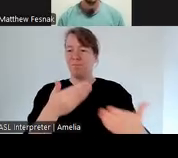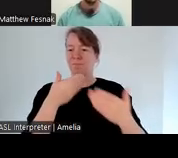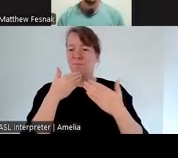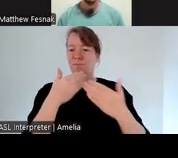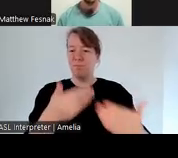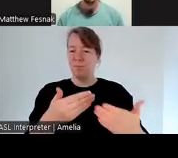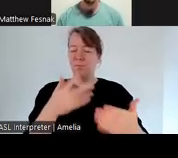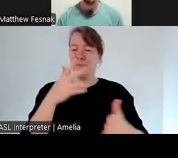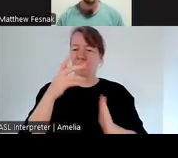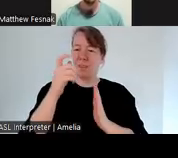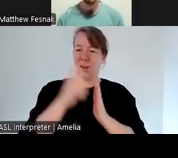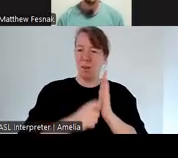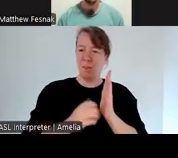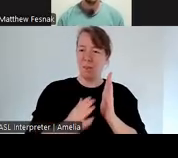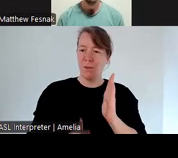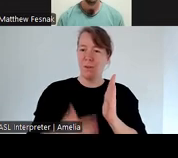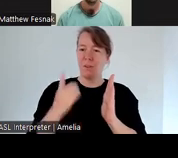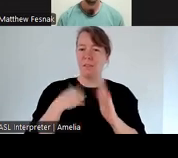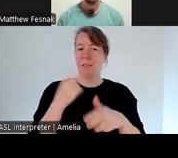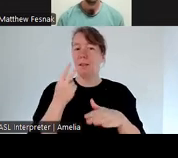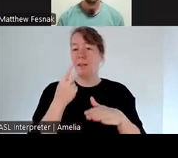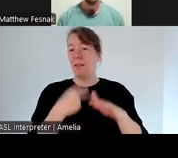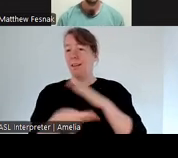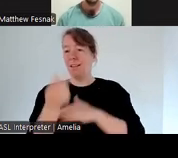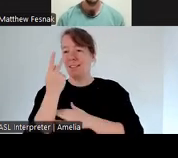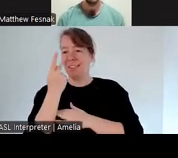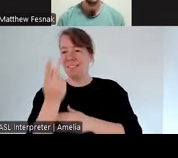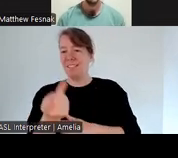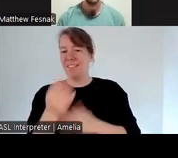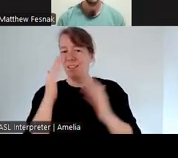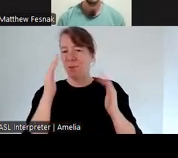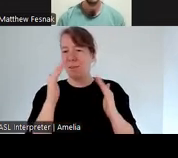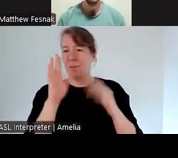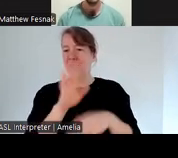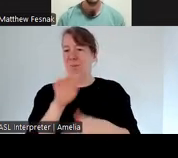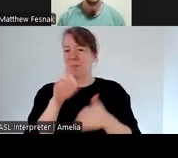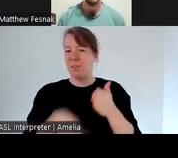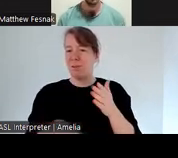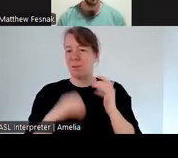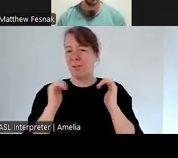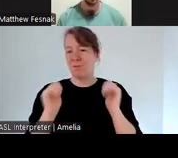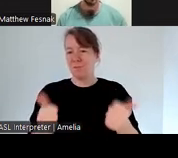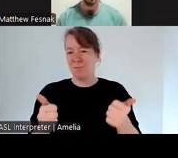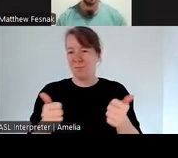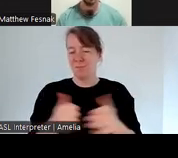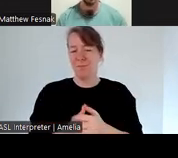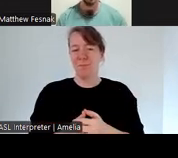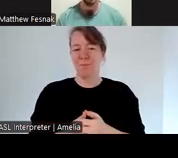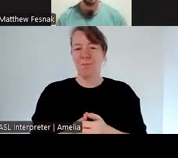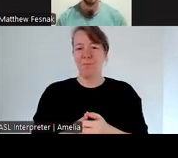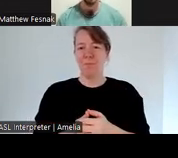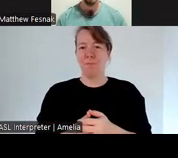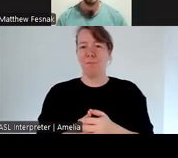for sharing this sneak peek of what to expect in their chapter. As you see, we sort of went for a varied approach.